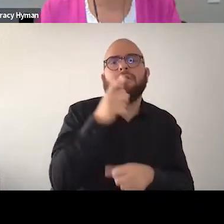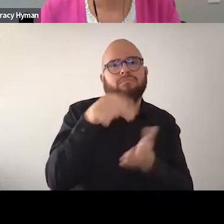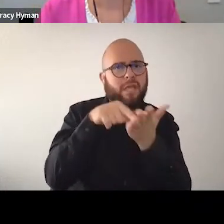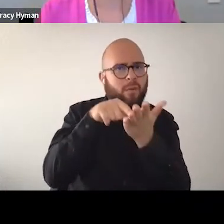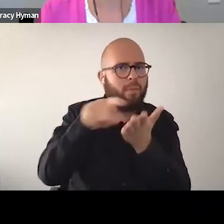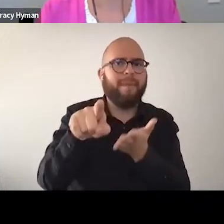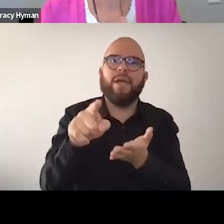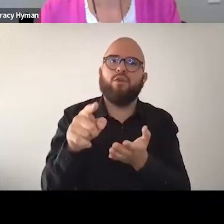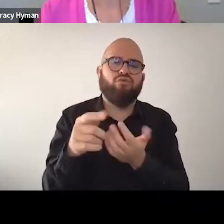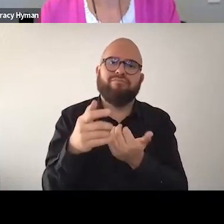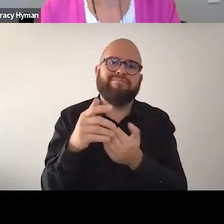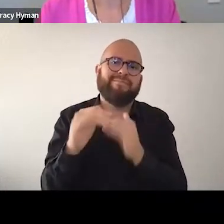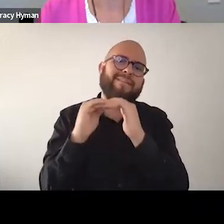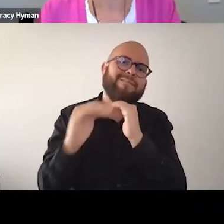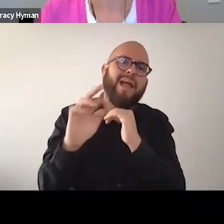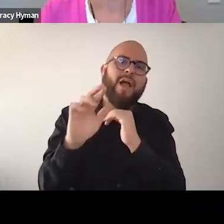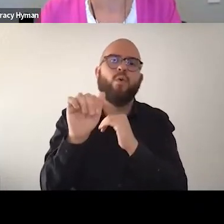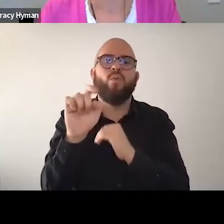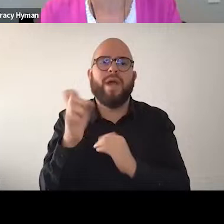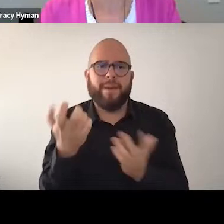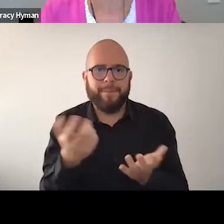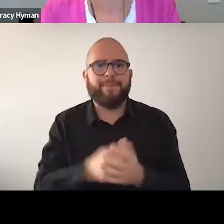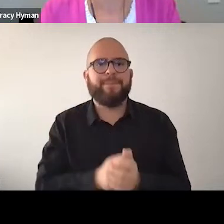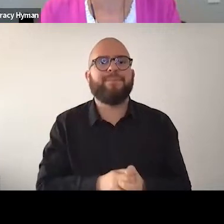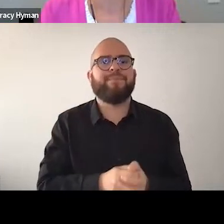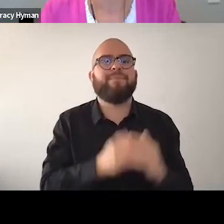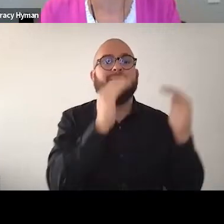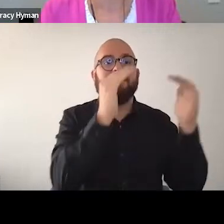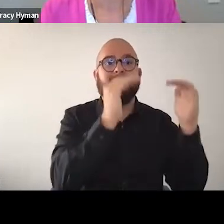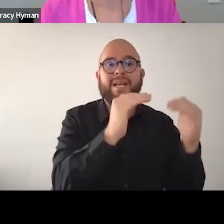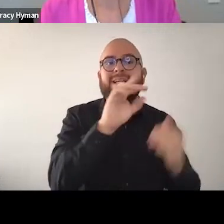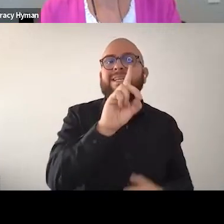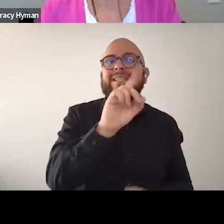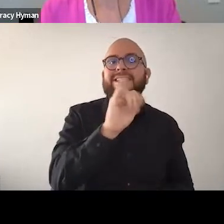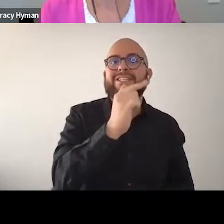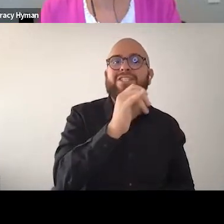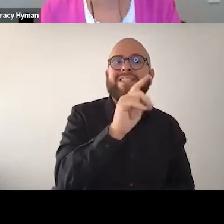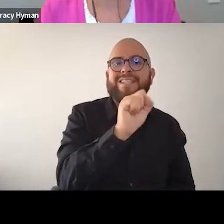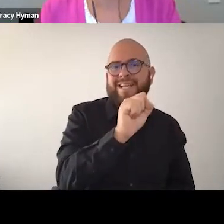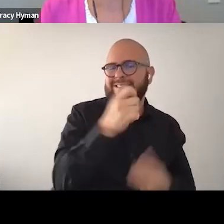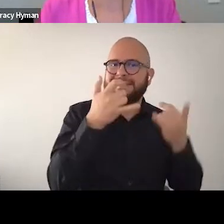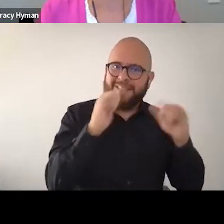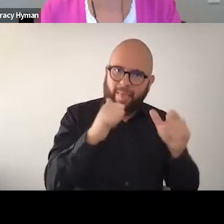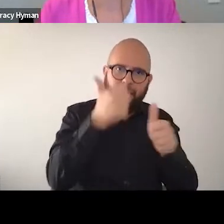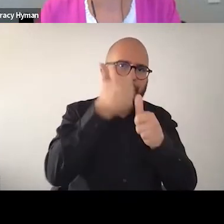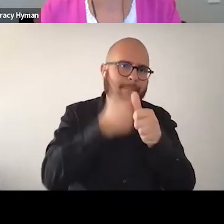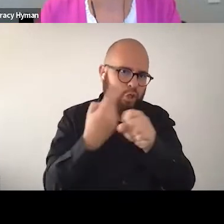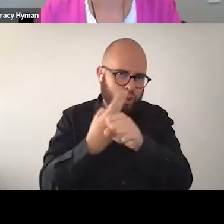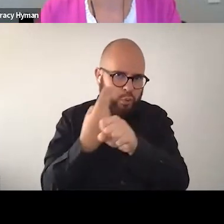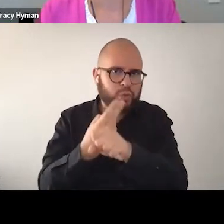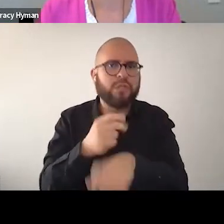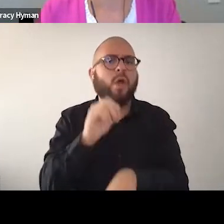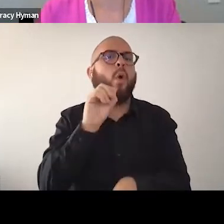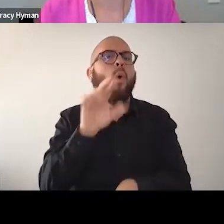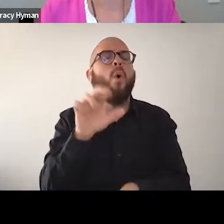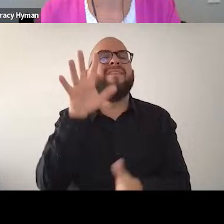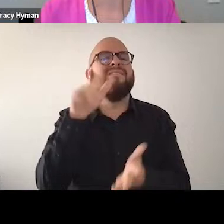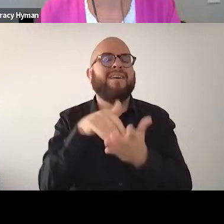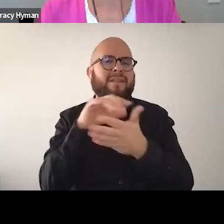Continuing we have Diginets, which again is still per use or it can be a $5,000 13 week cycle payment.